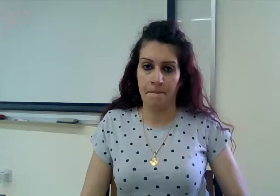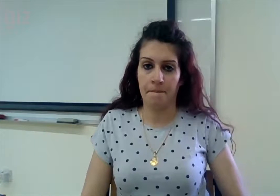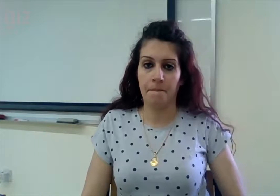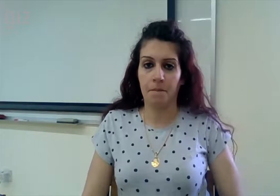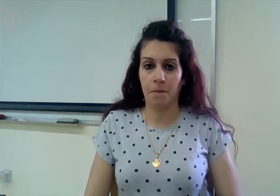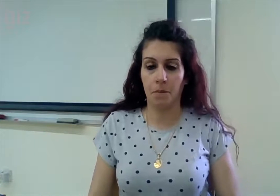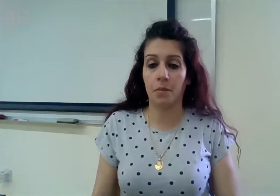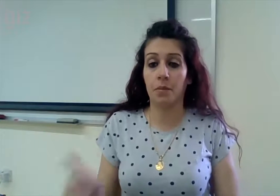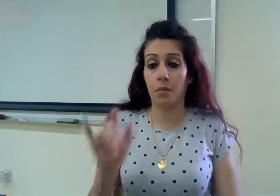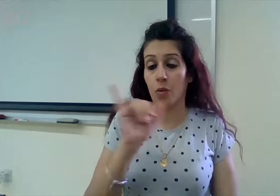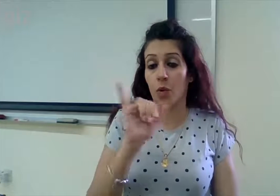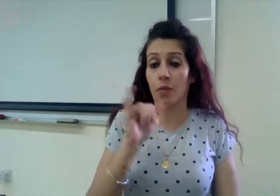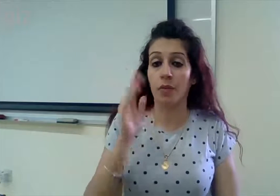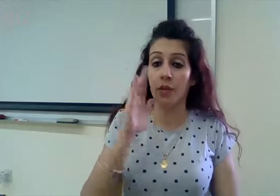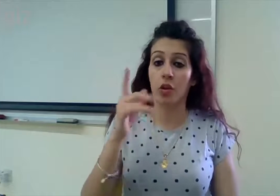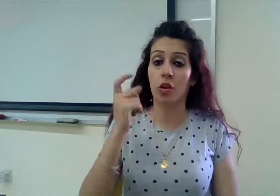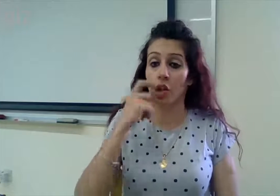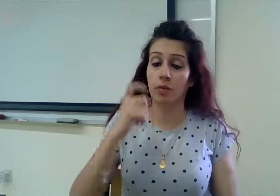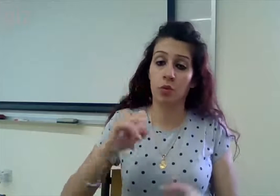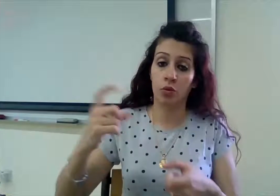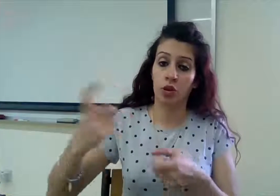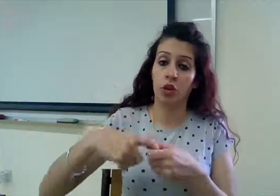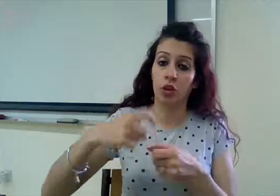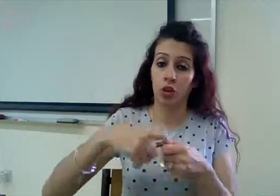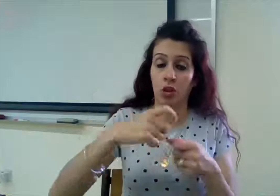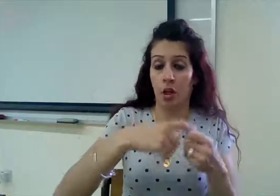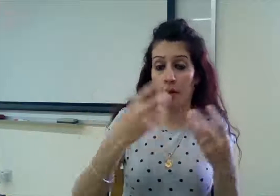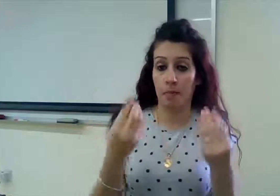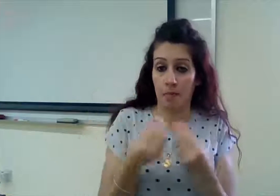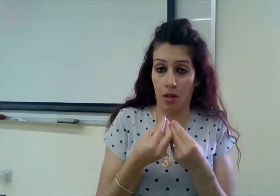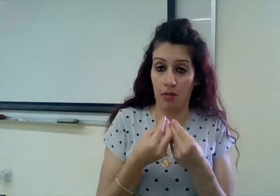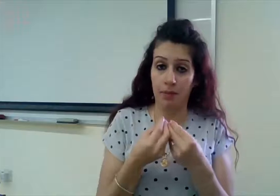here is that the program and the project that we have targeting children with